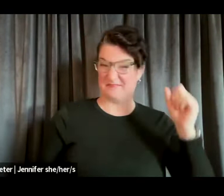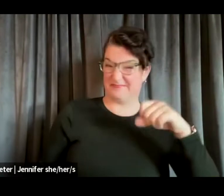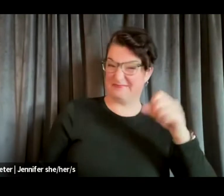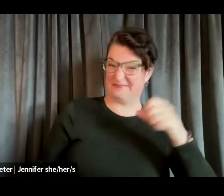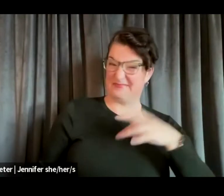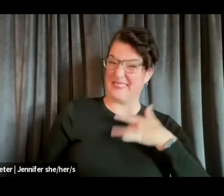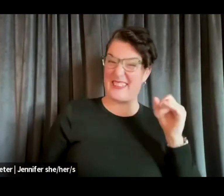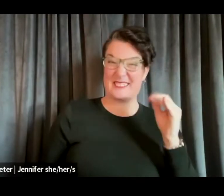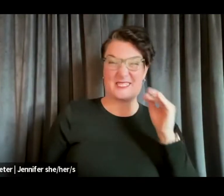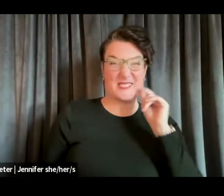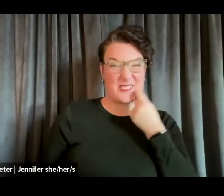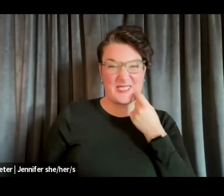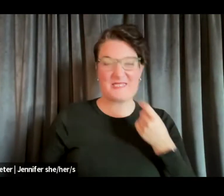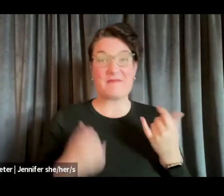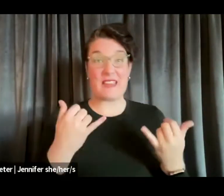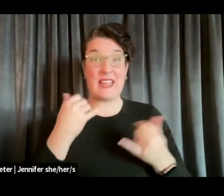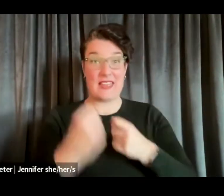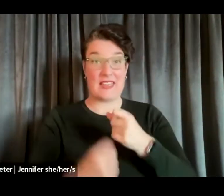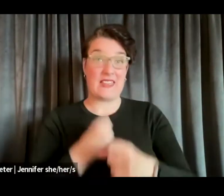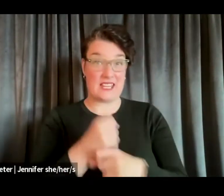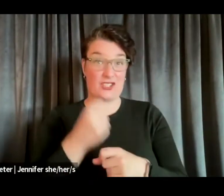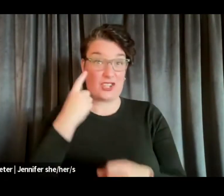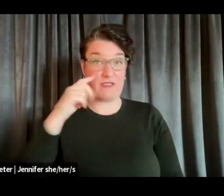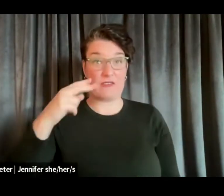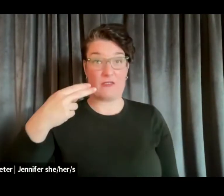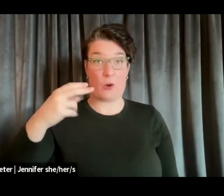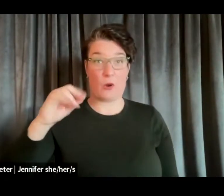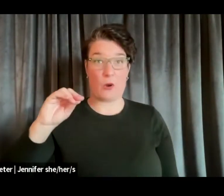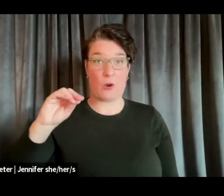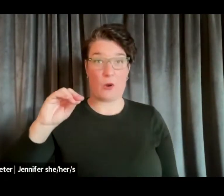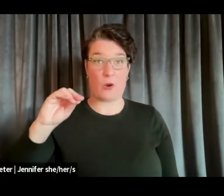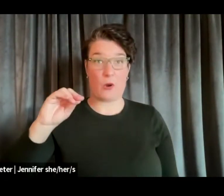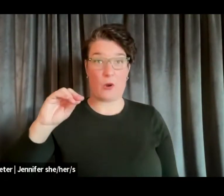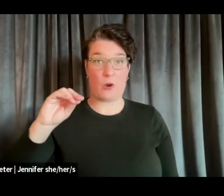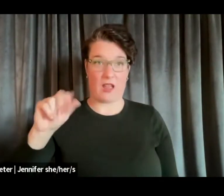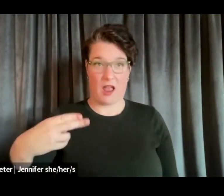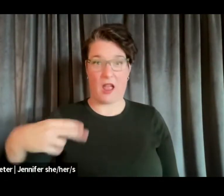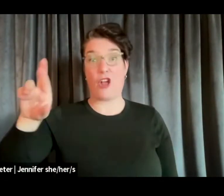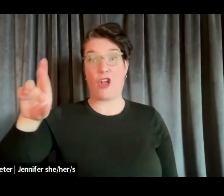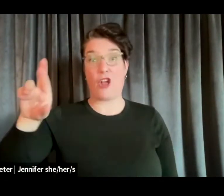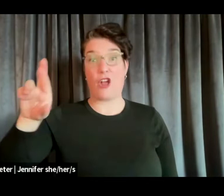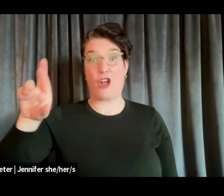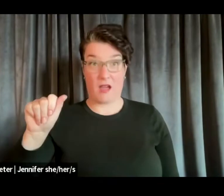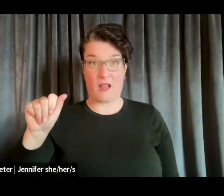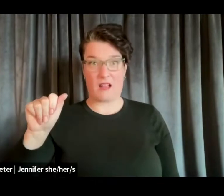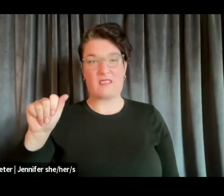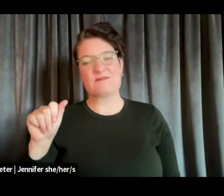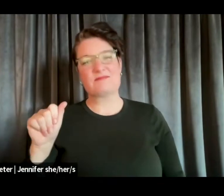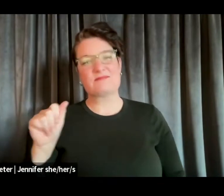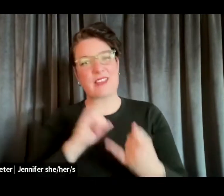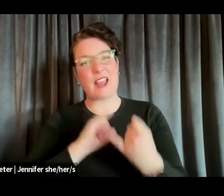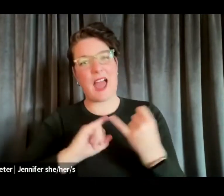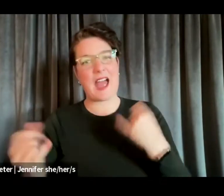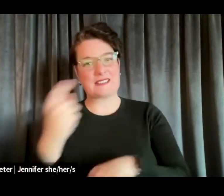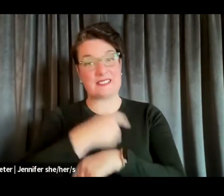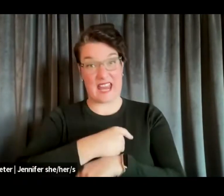And this year for Hoshanah Raba, we're gonna do, which is like the last day of Sukkot.